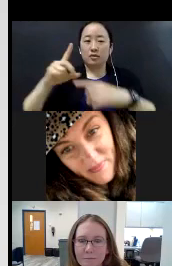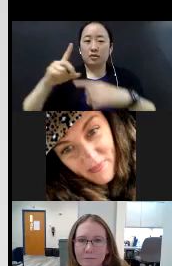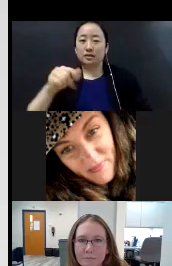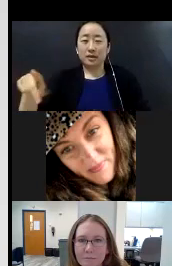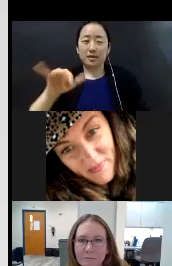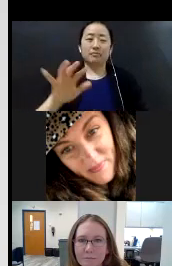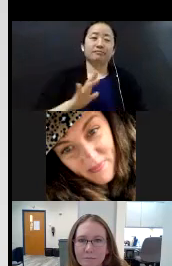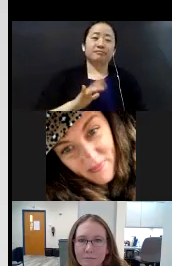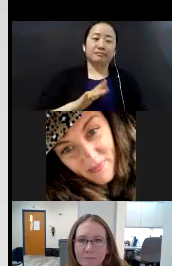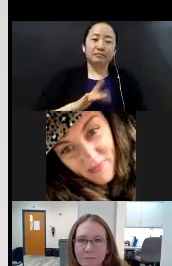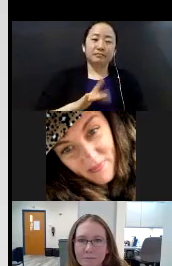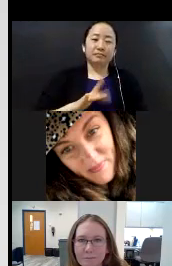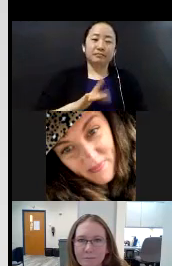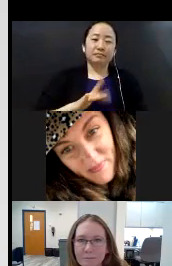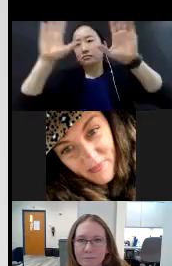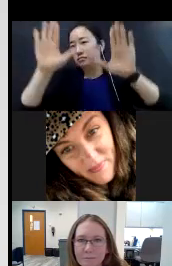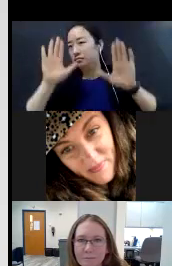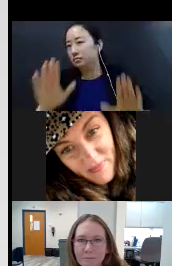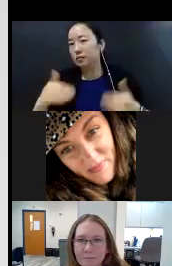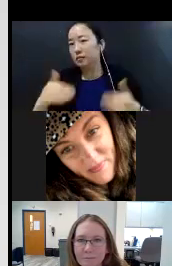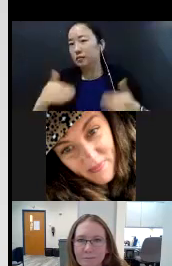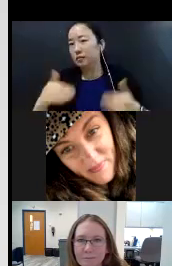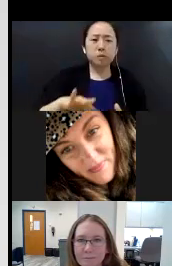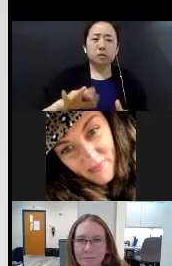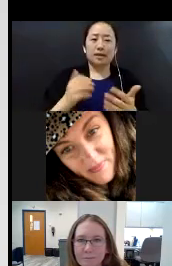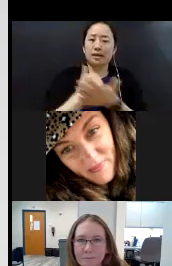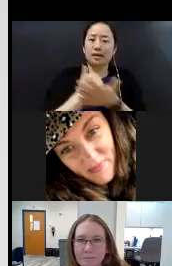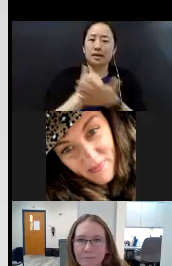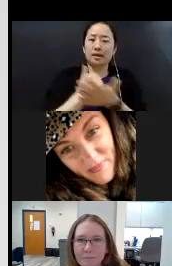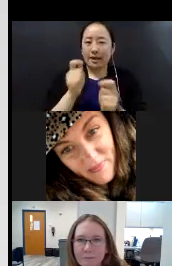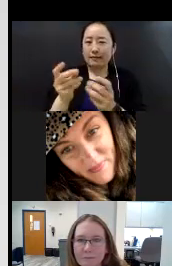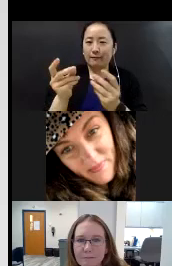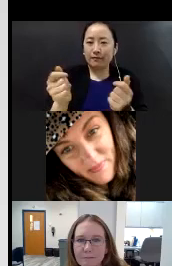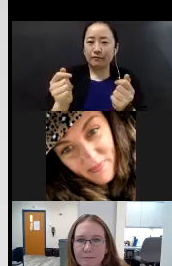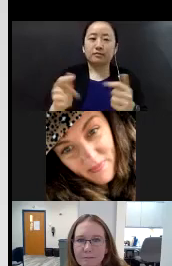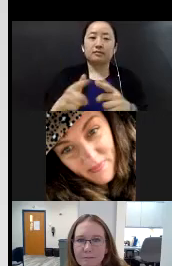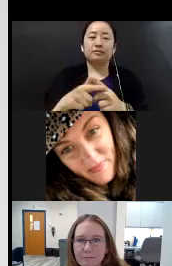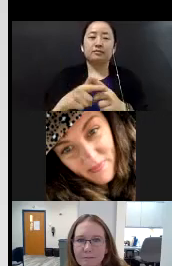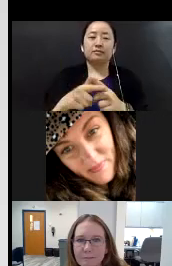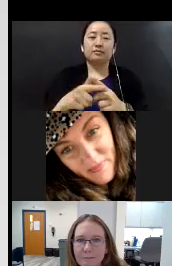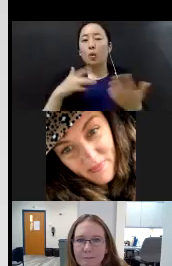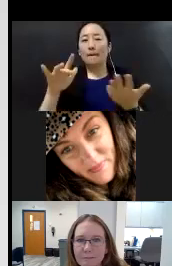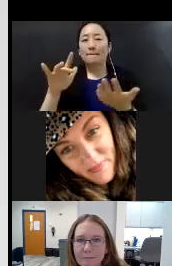REALLY HANDY AS FAR AS BEING ABLE TO MAKE EDITS REALLY QUICKLY, MOVE PAGES AROUND REALLY QUICKLY, IF